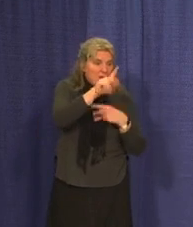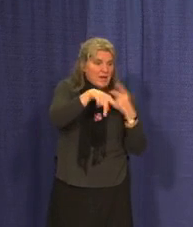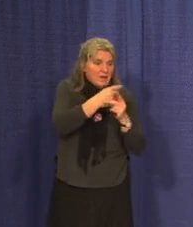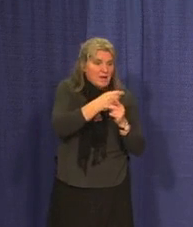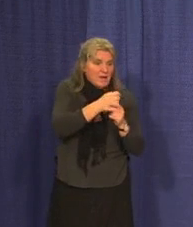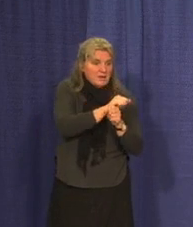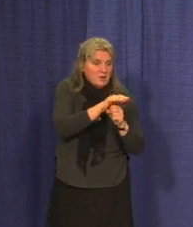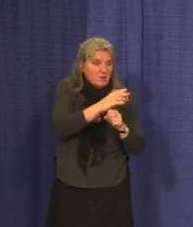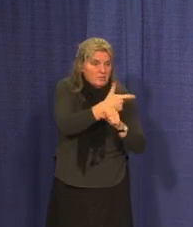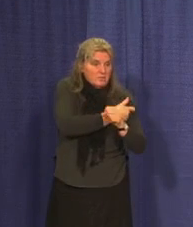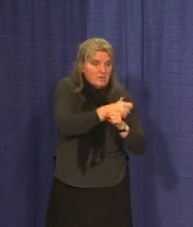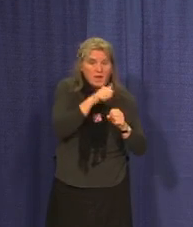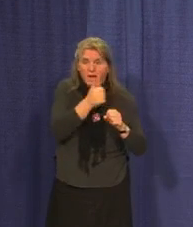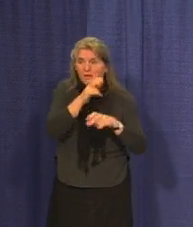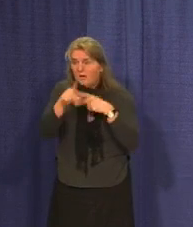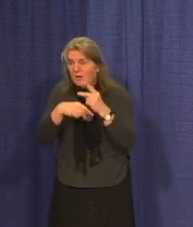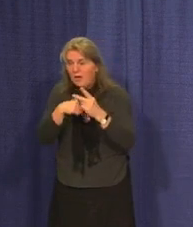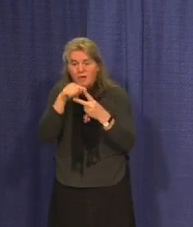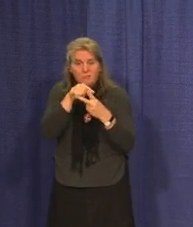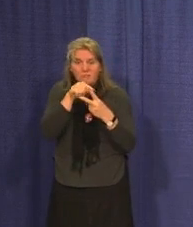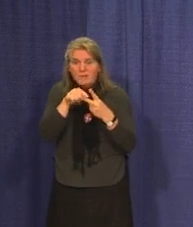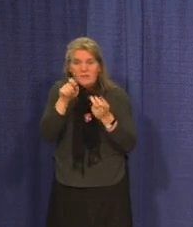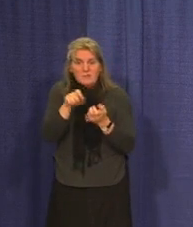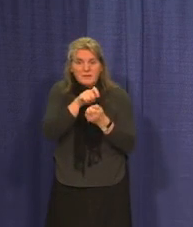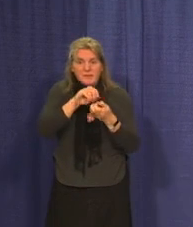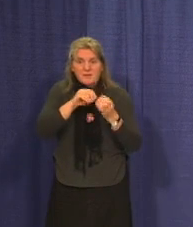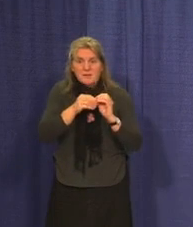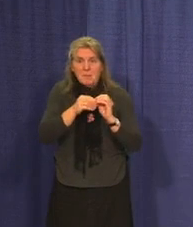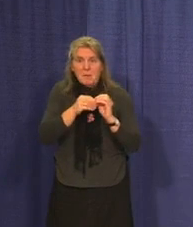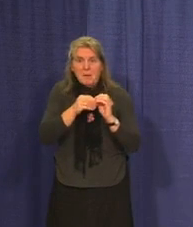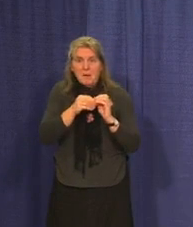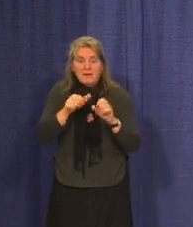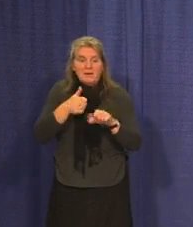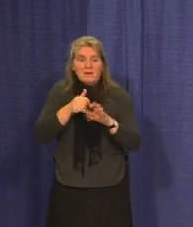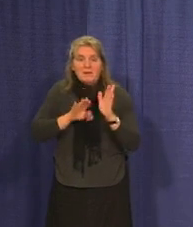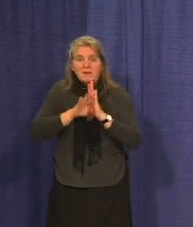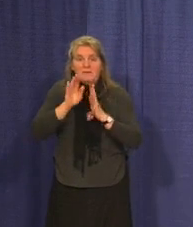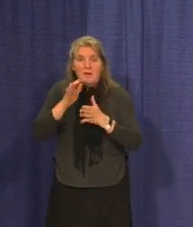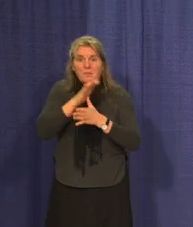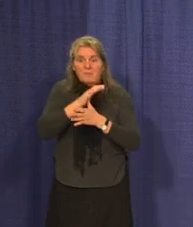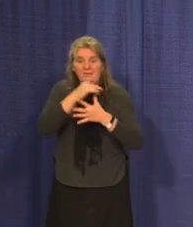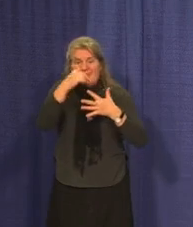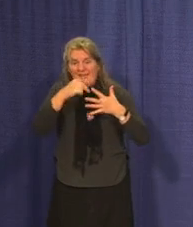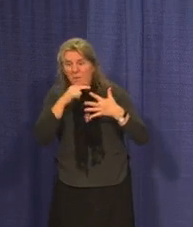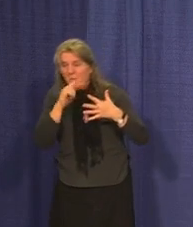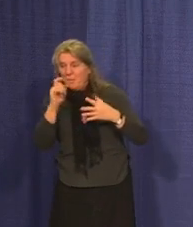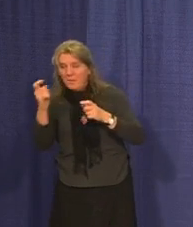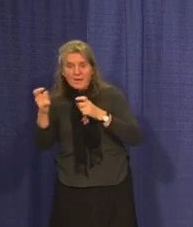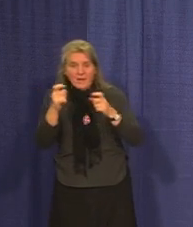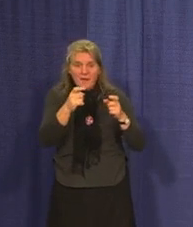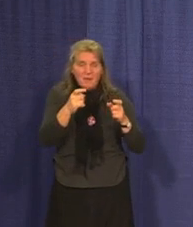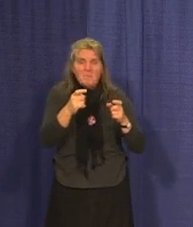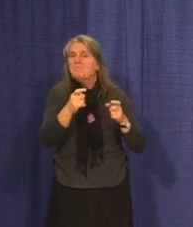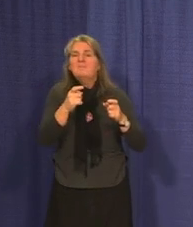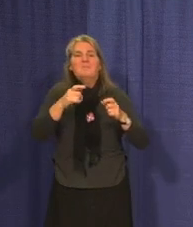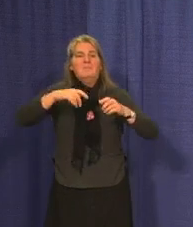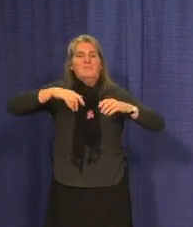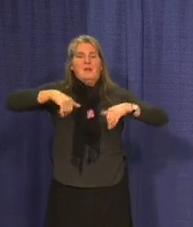vaccine as it comes through operable processes in the prioritization that I talked about, that is where